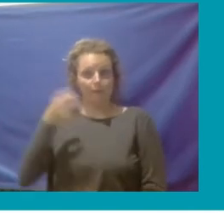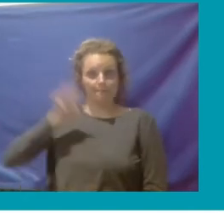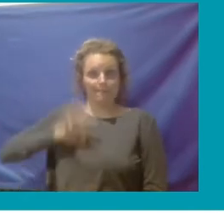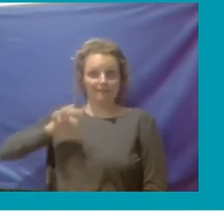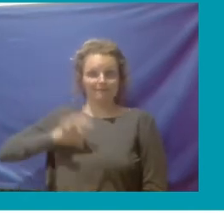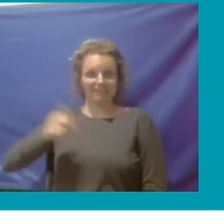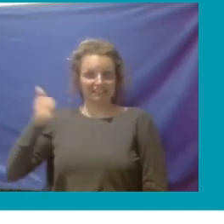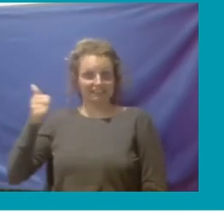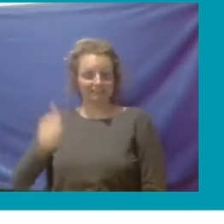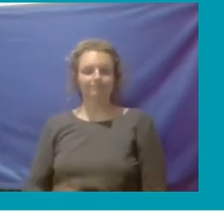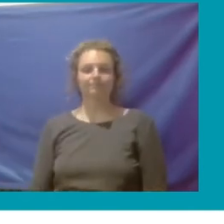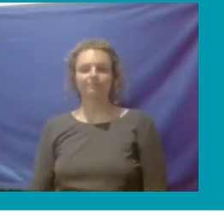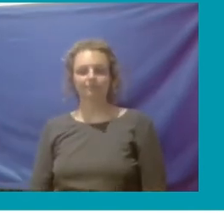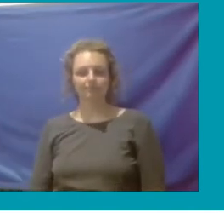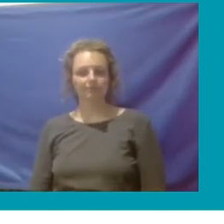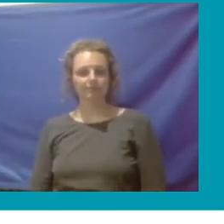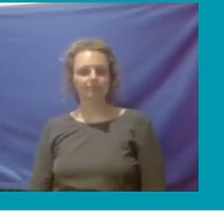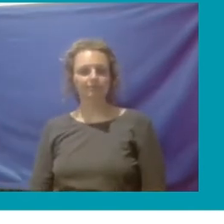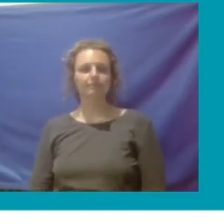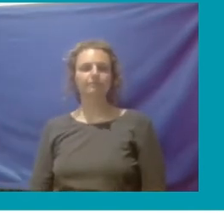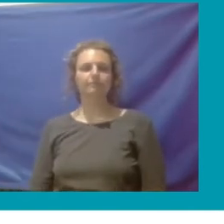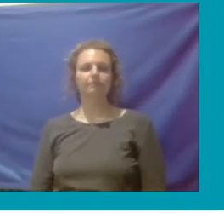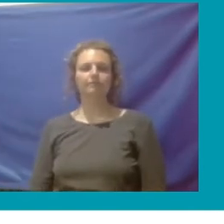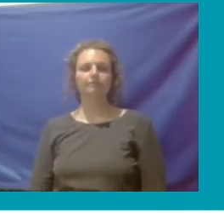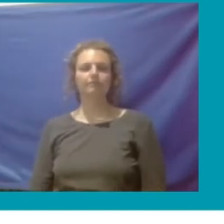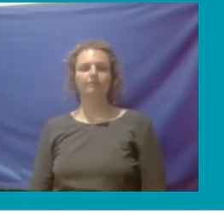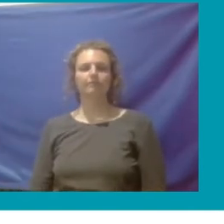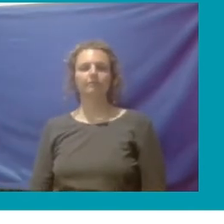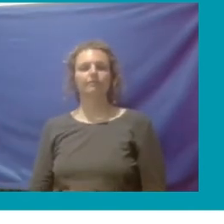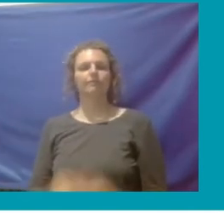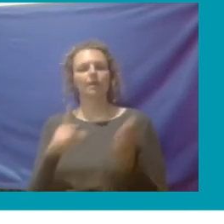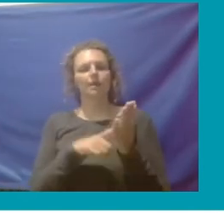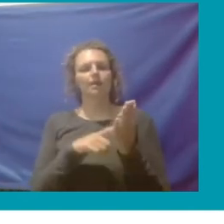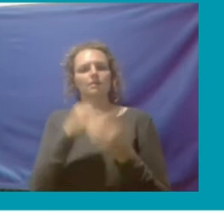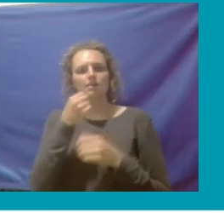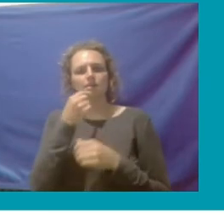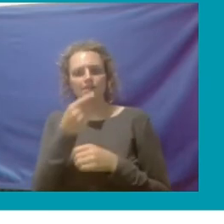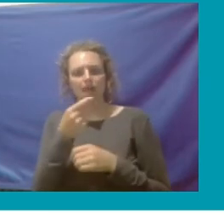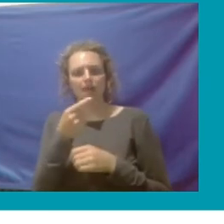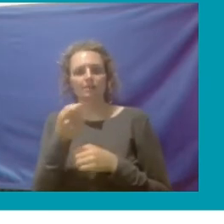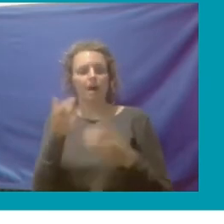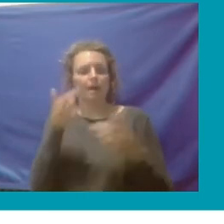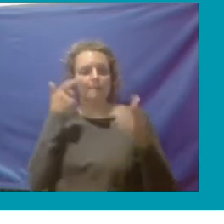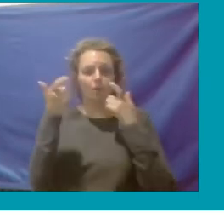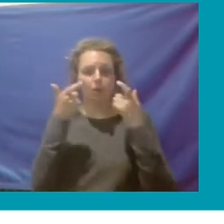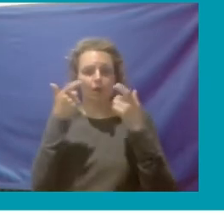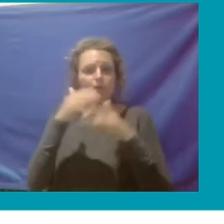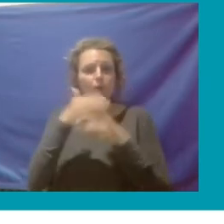And so, Linda says, I've looked for work support for people with mental health issues. What access is there for this?